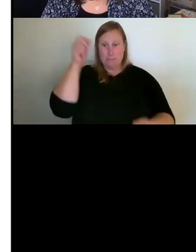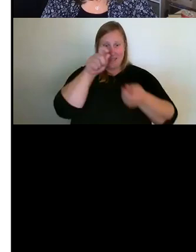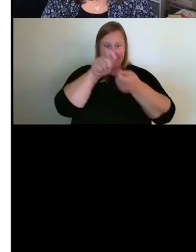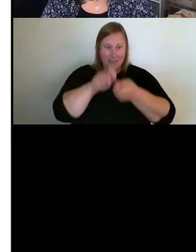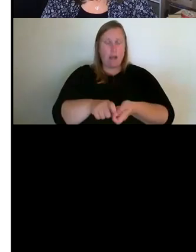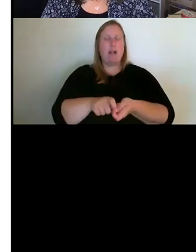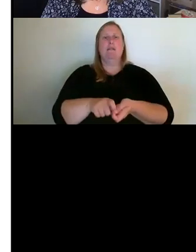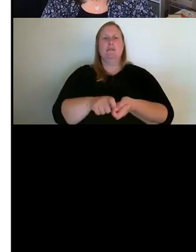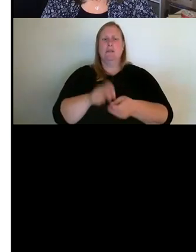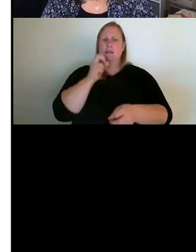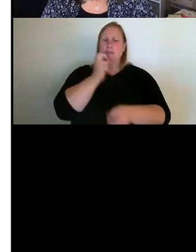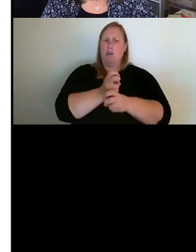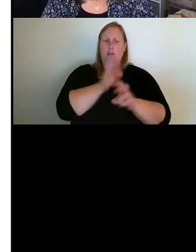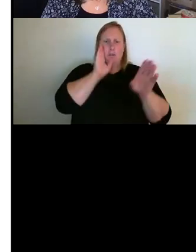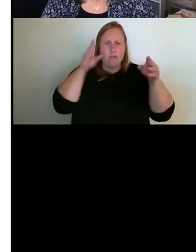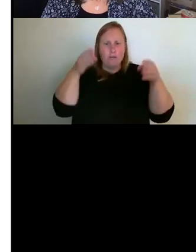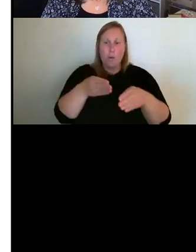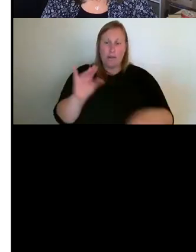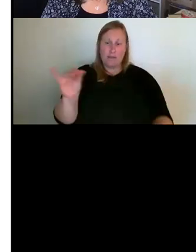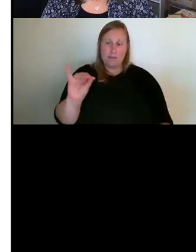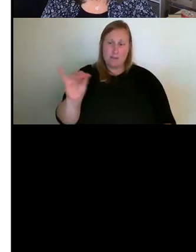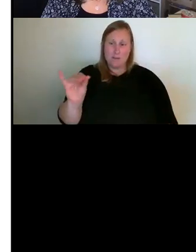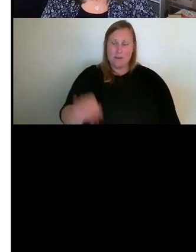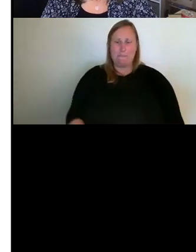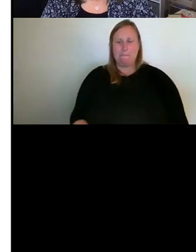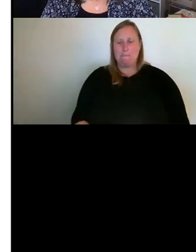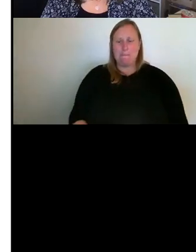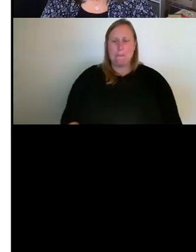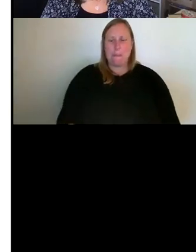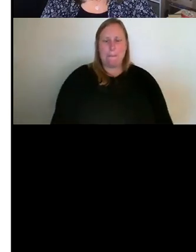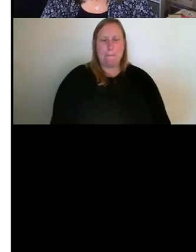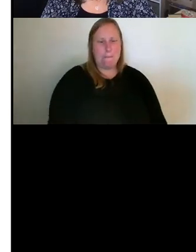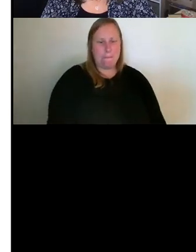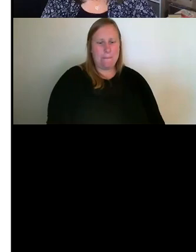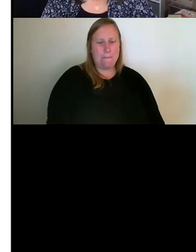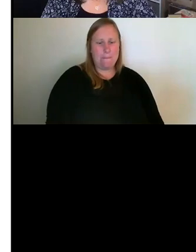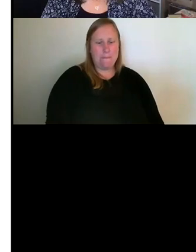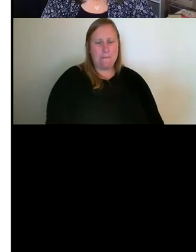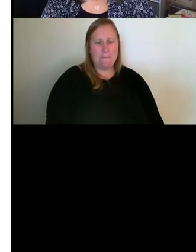can help a lot of us me included. So, yes, now we are going to go on to three cool